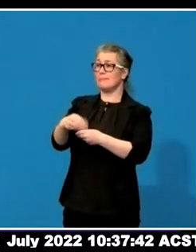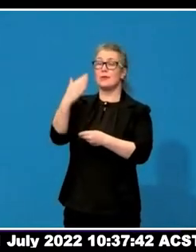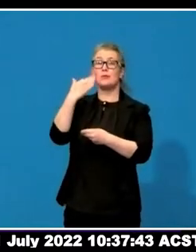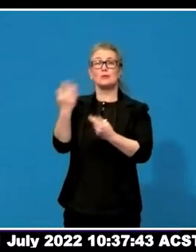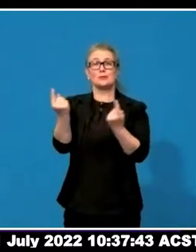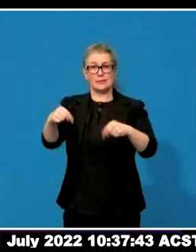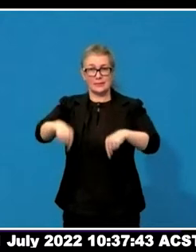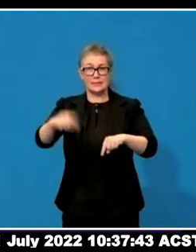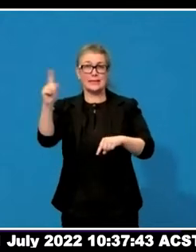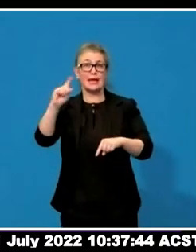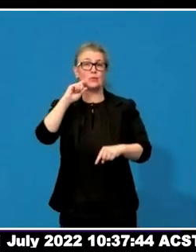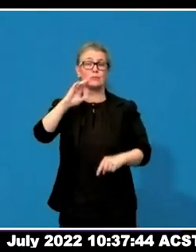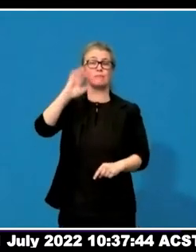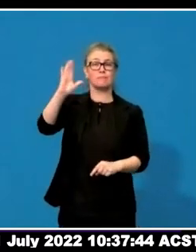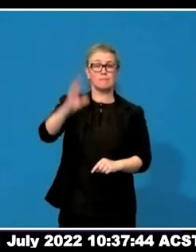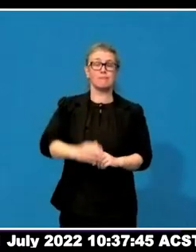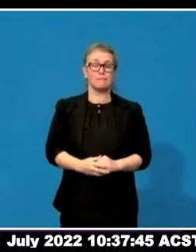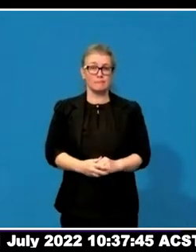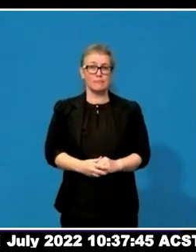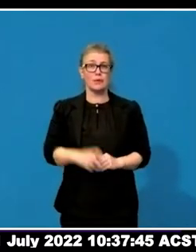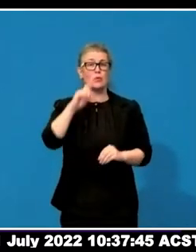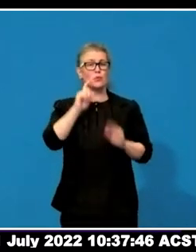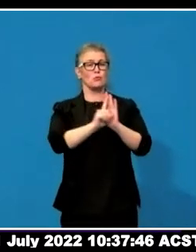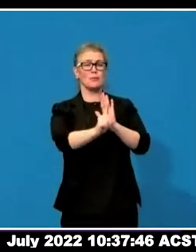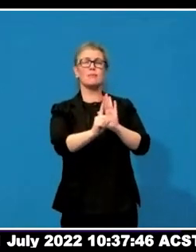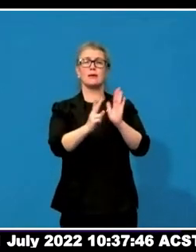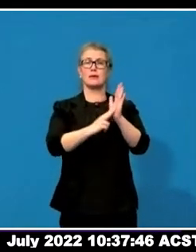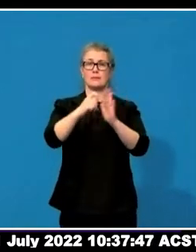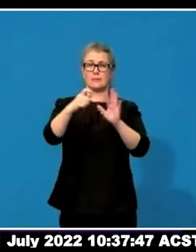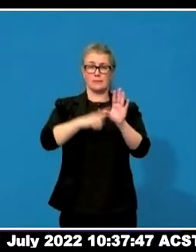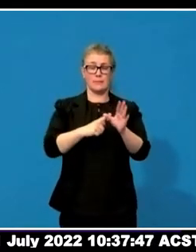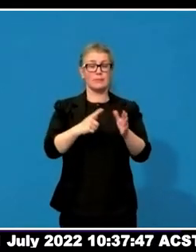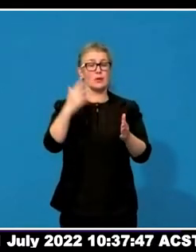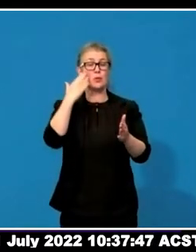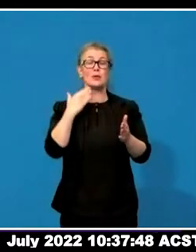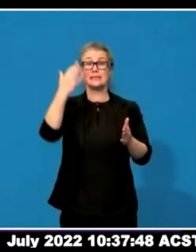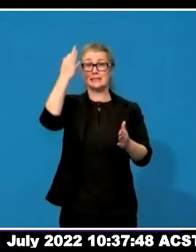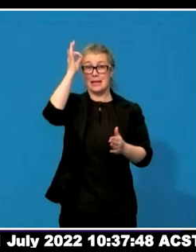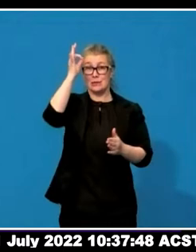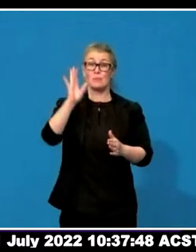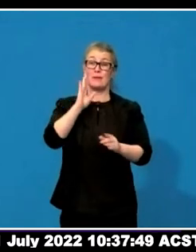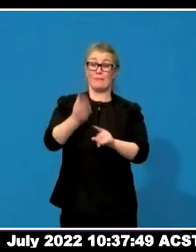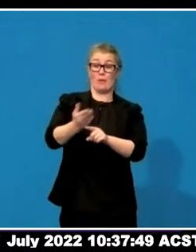Before representatives of the NPY Women's Council give evidence, I wish to make a public statement.